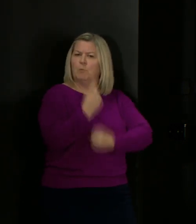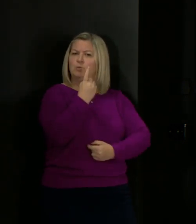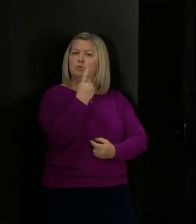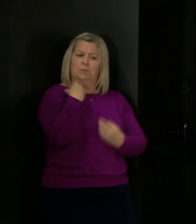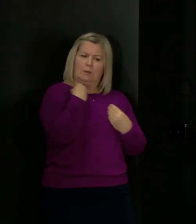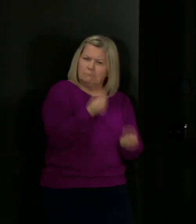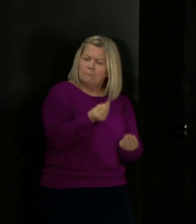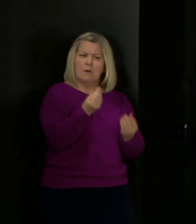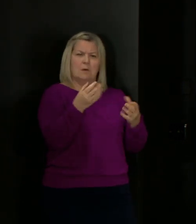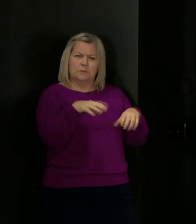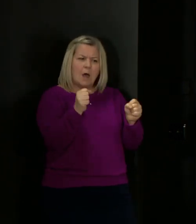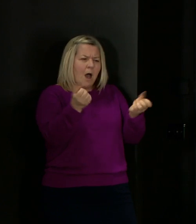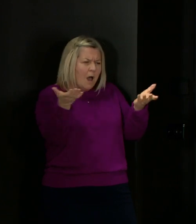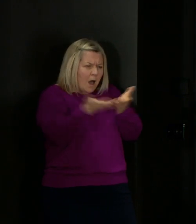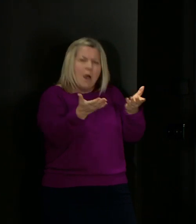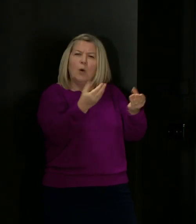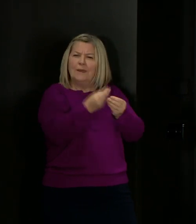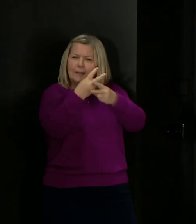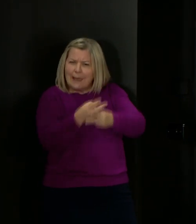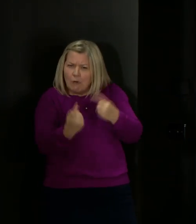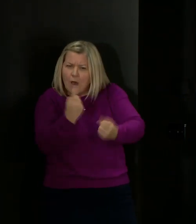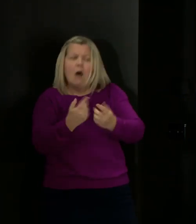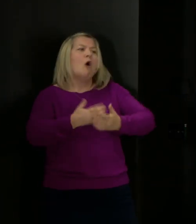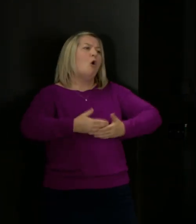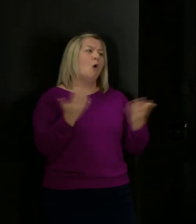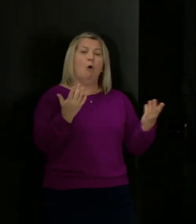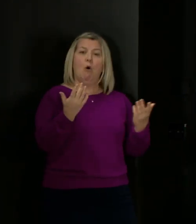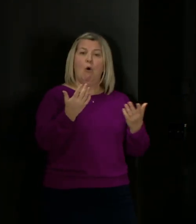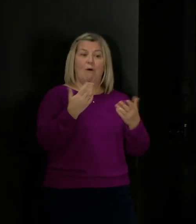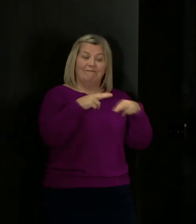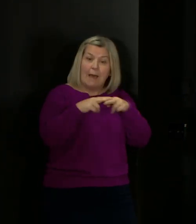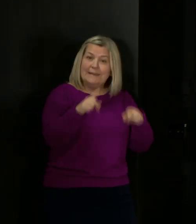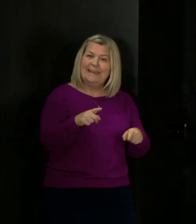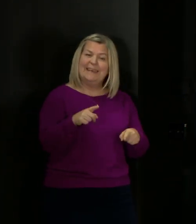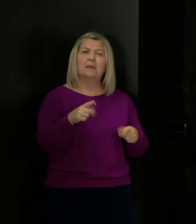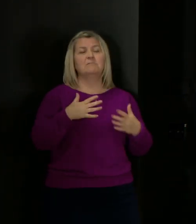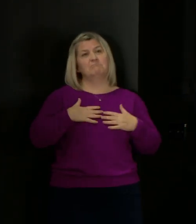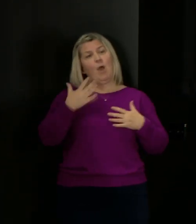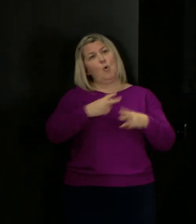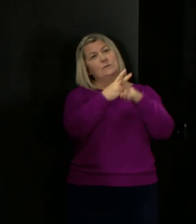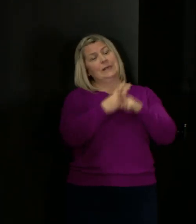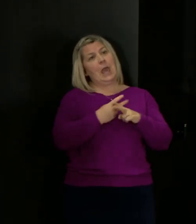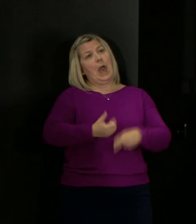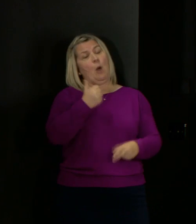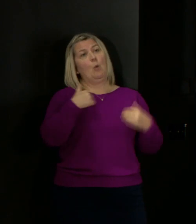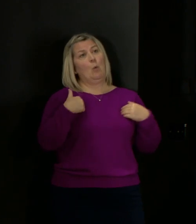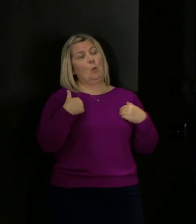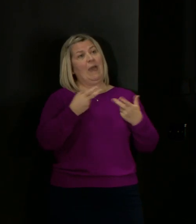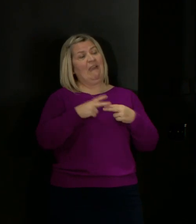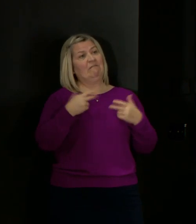people to have conversations with carers, and loved ones, about the type of care that they would like to receive should they become unwell. It is this